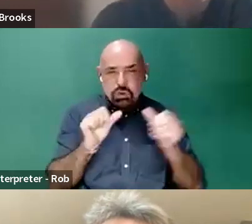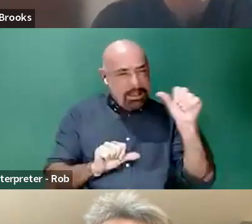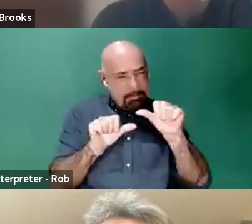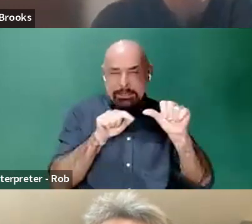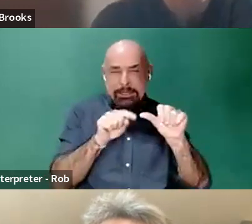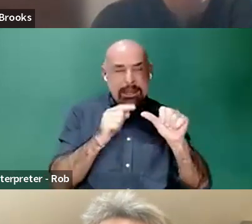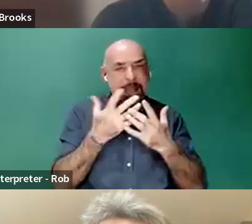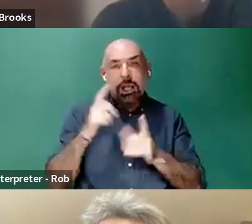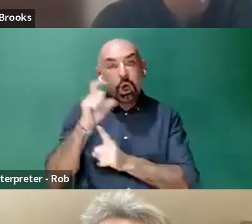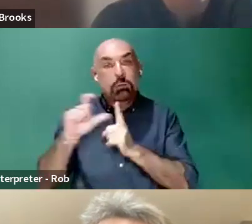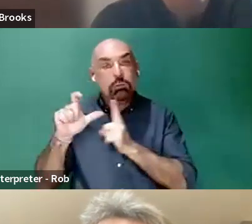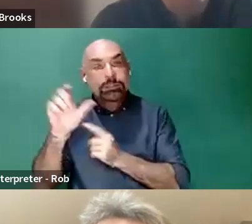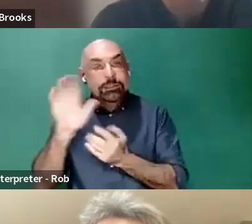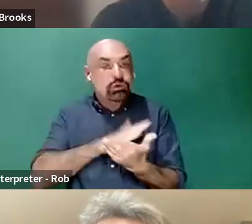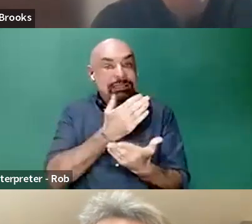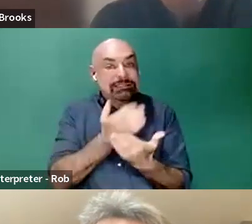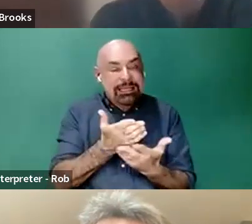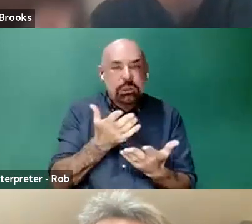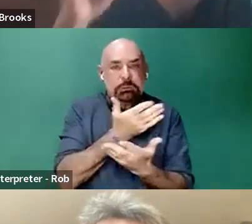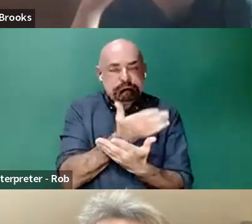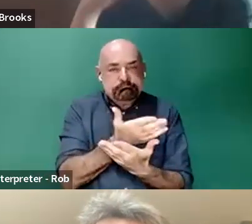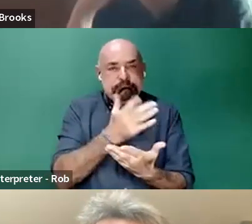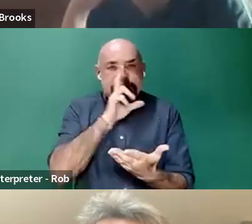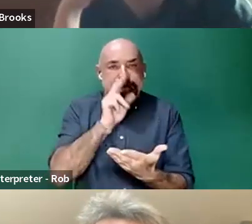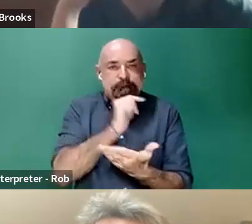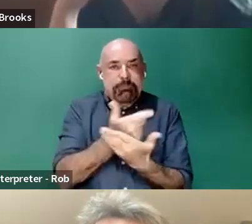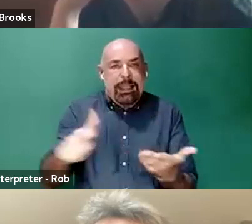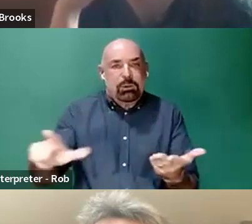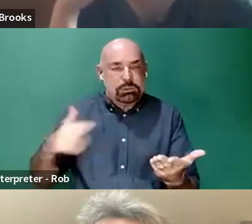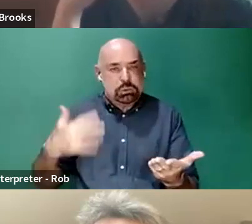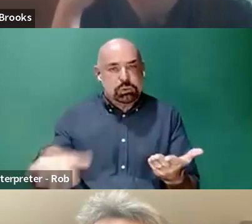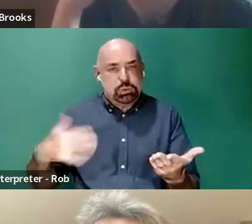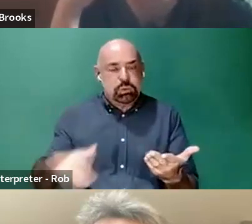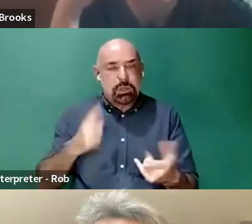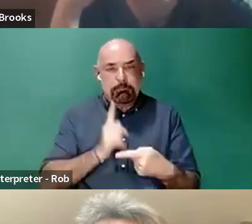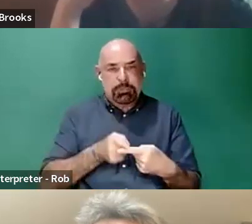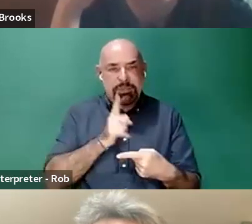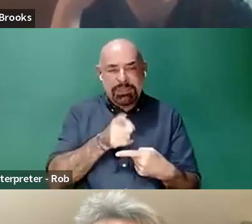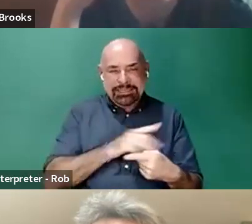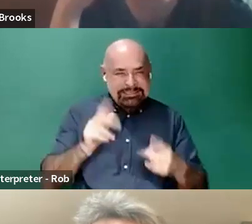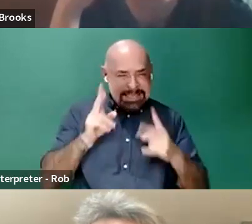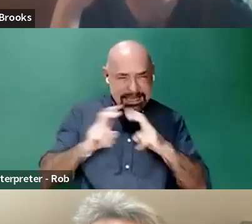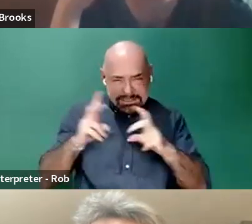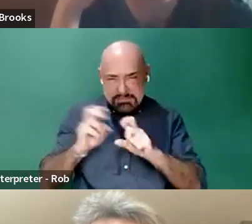language translation, one, because there's so many, and two, it would need very careful analysis to make sure the translation is correct.